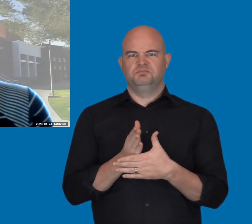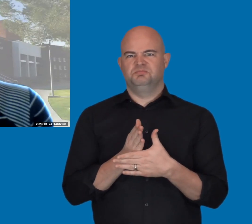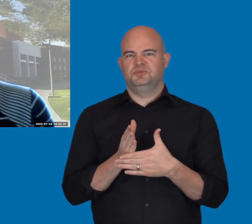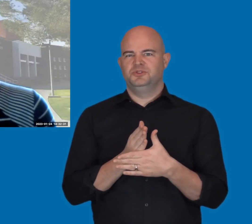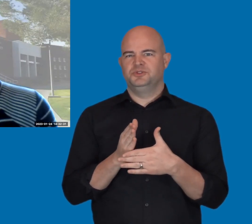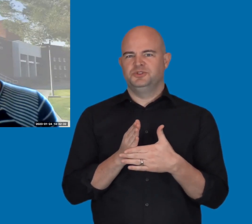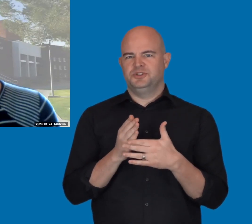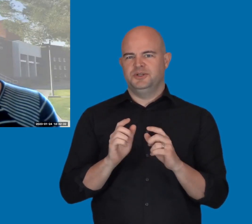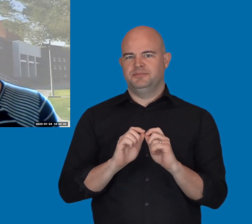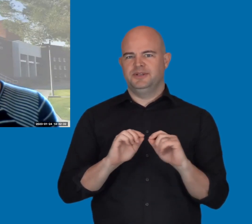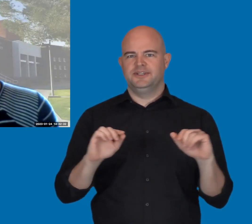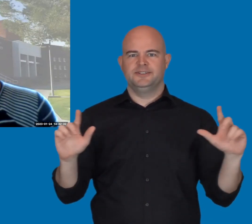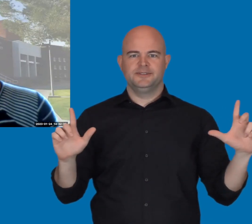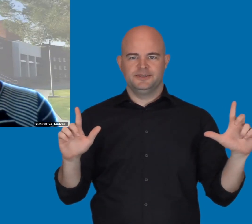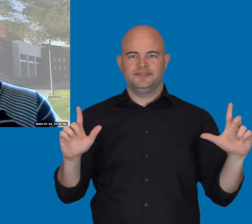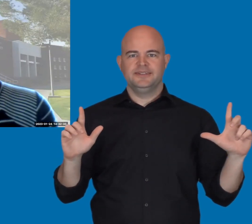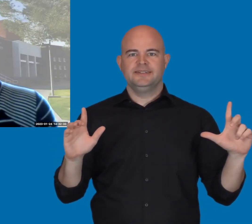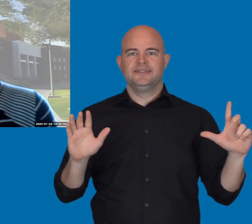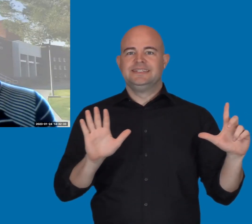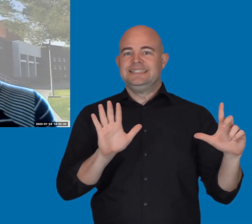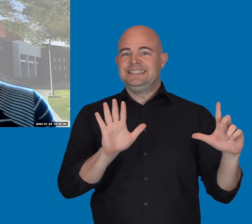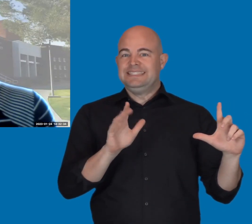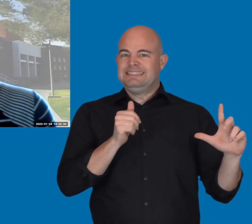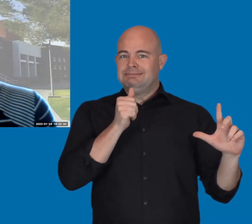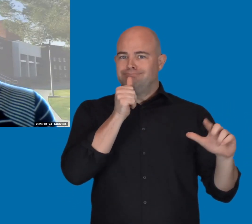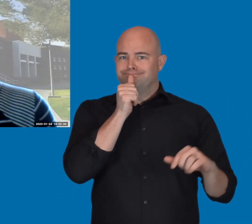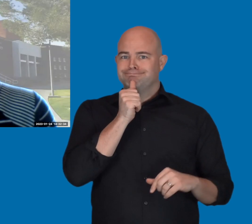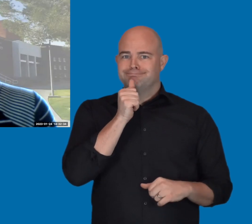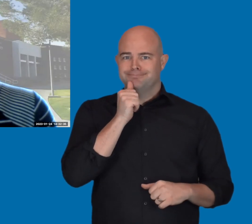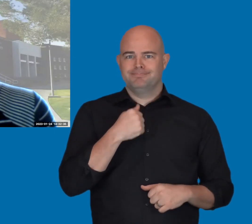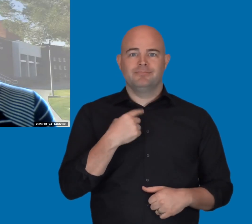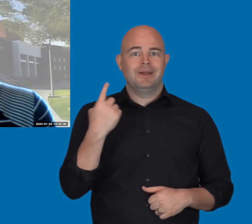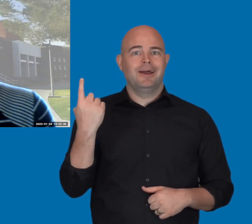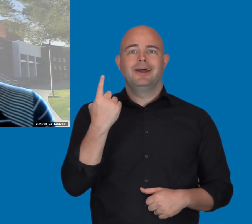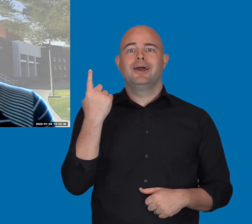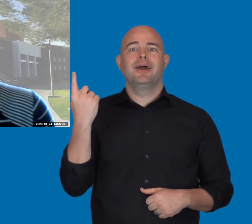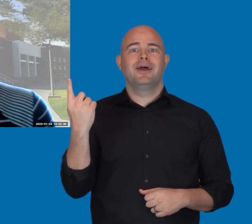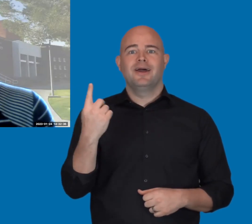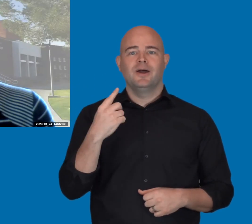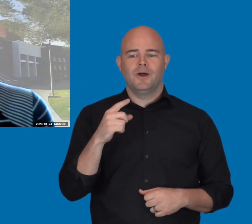Bear with me because I always manage to pick the wrong one and I don't want to do that.